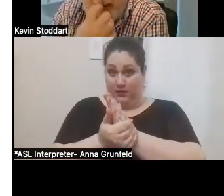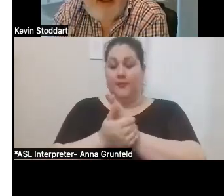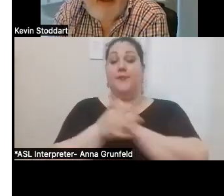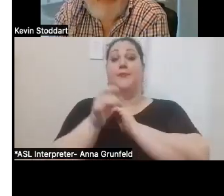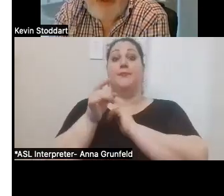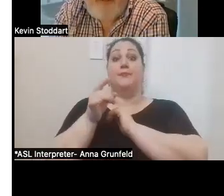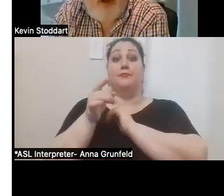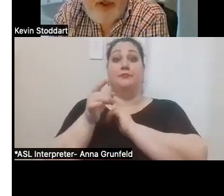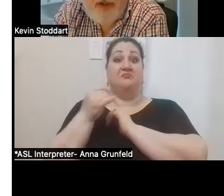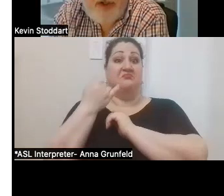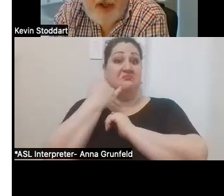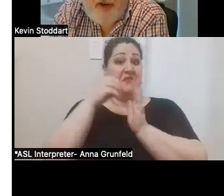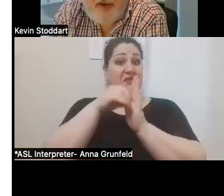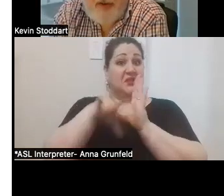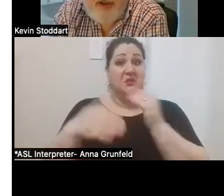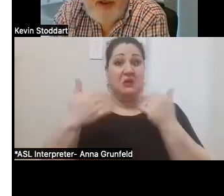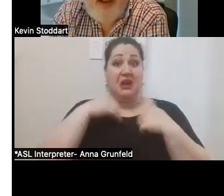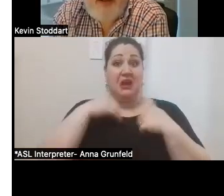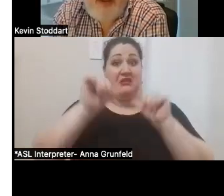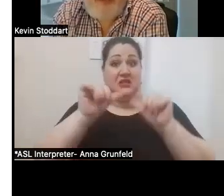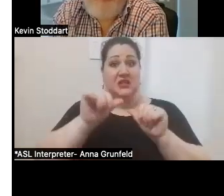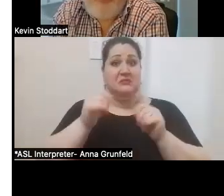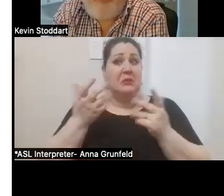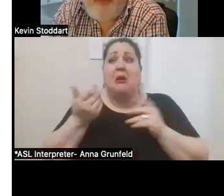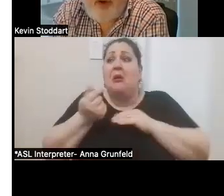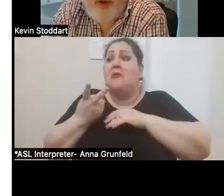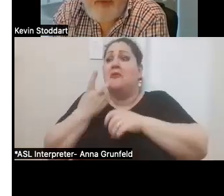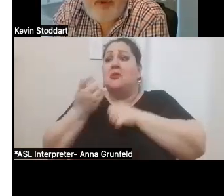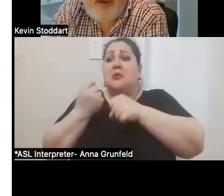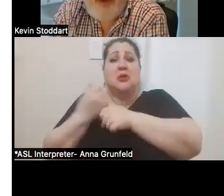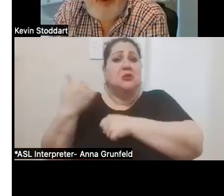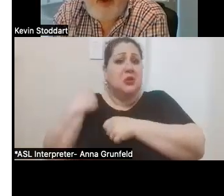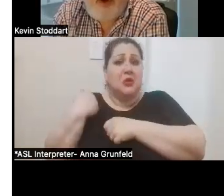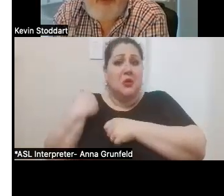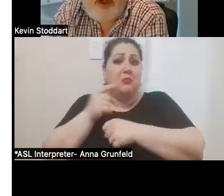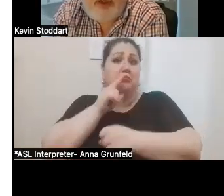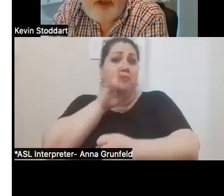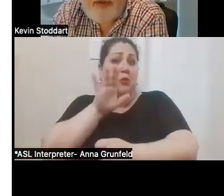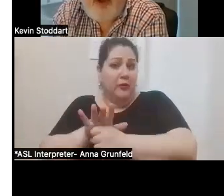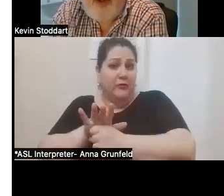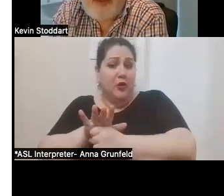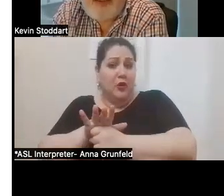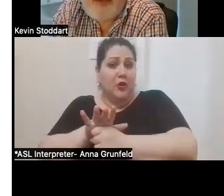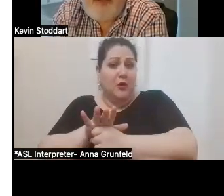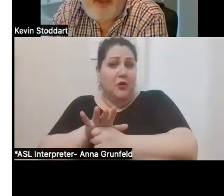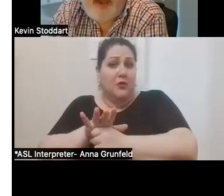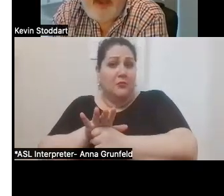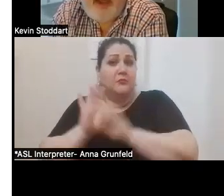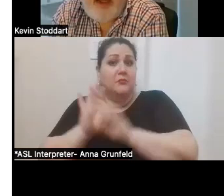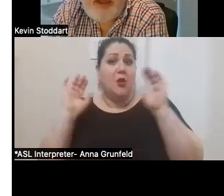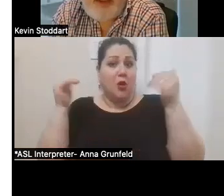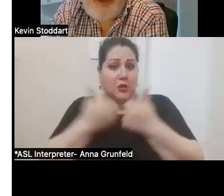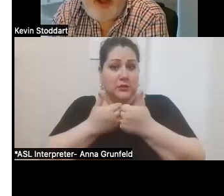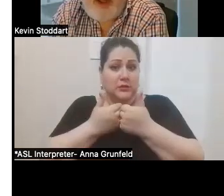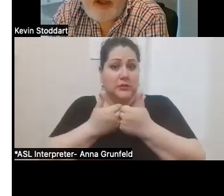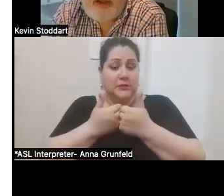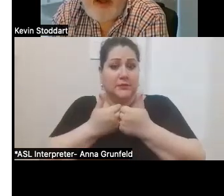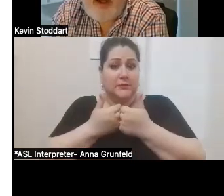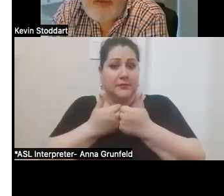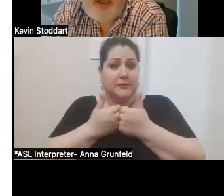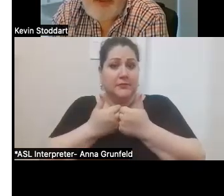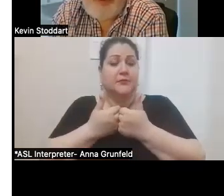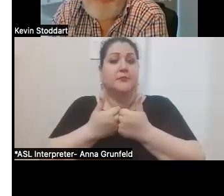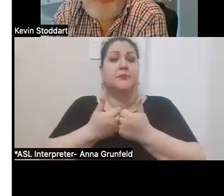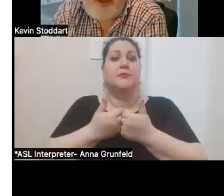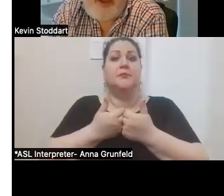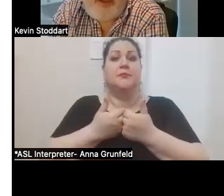Even a few years ago that have confirmed the core features of autism is not often sufficient.